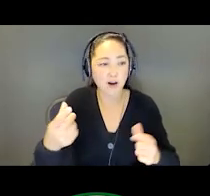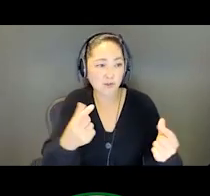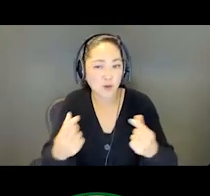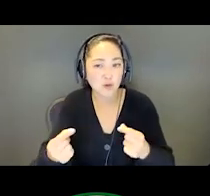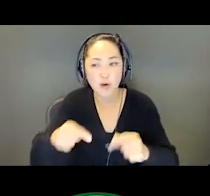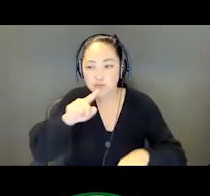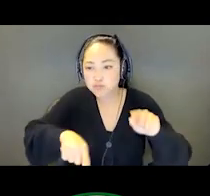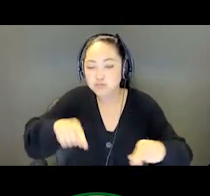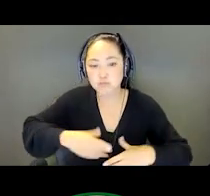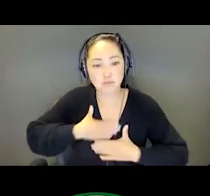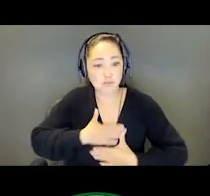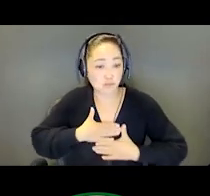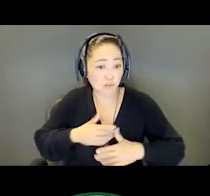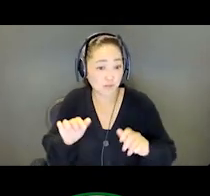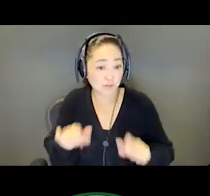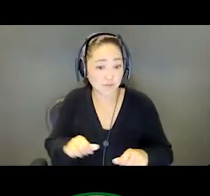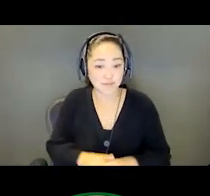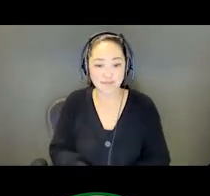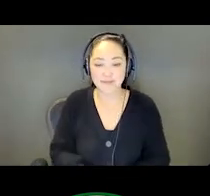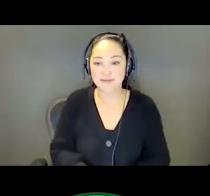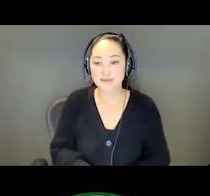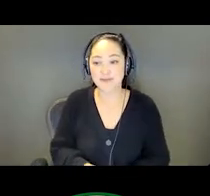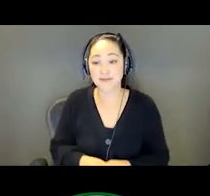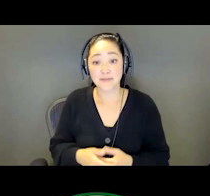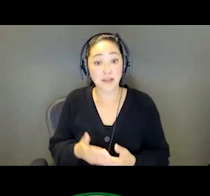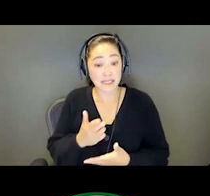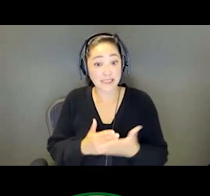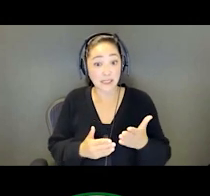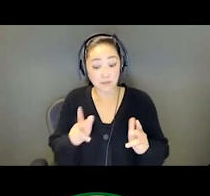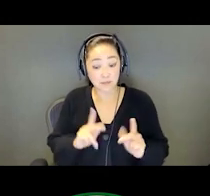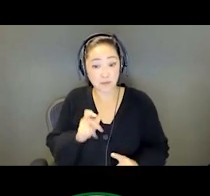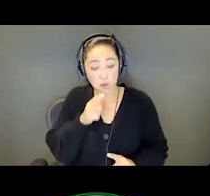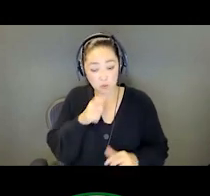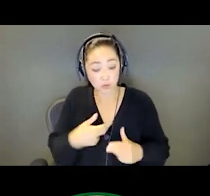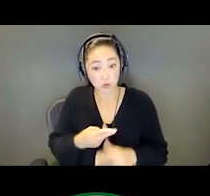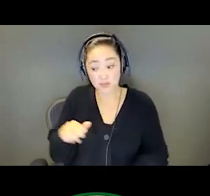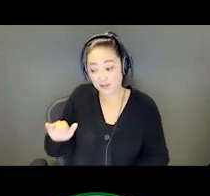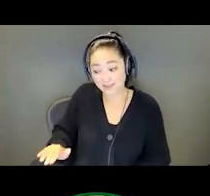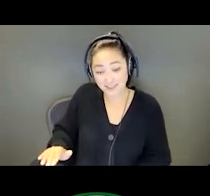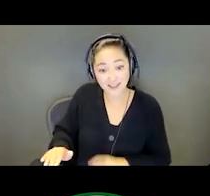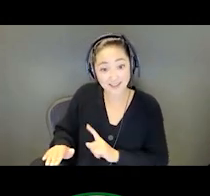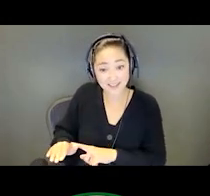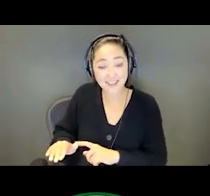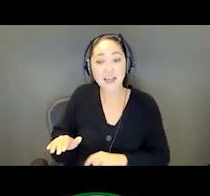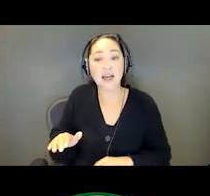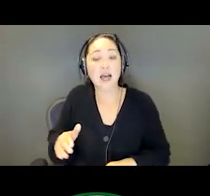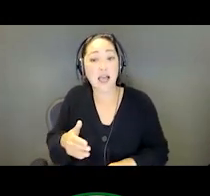Our children who have parents with who lives with Alzheimer's. And they purchased a car